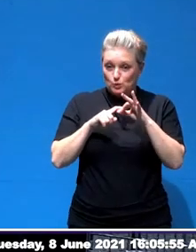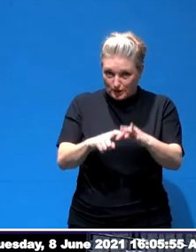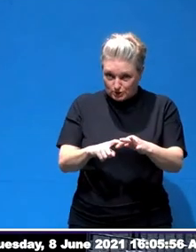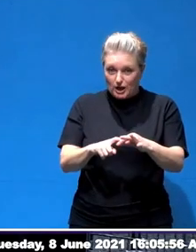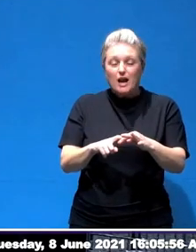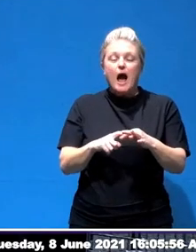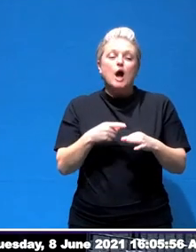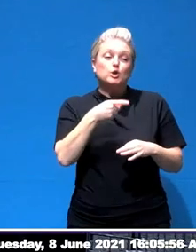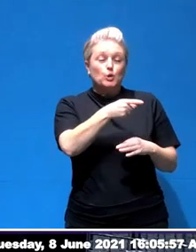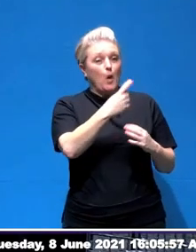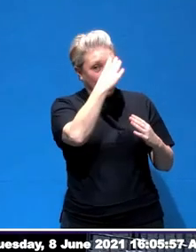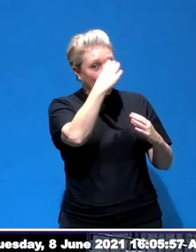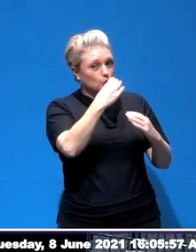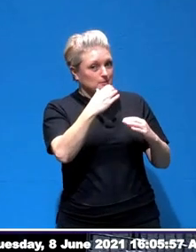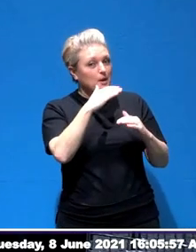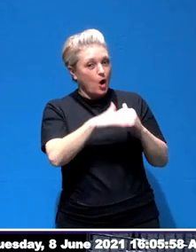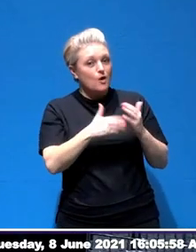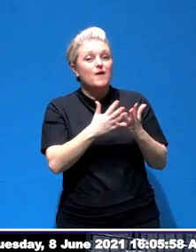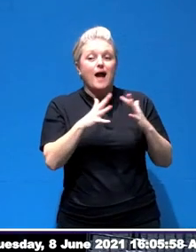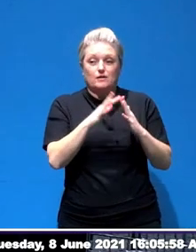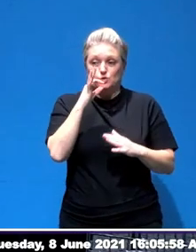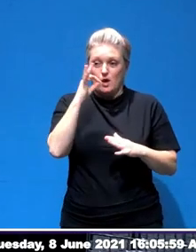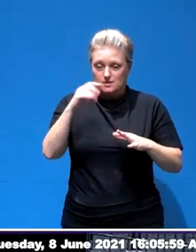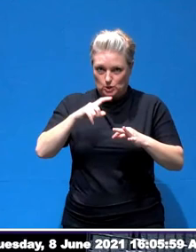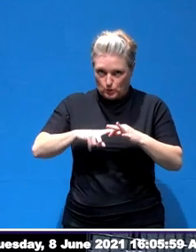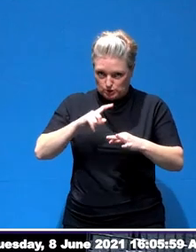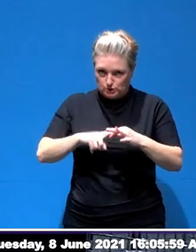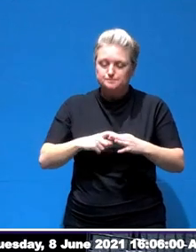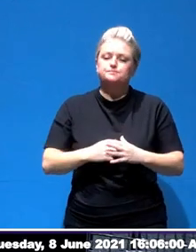One of your commitments is capacity building? Yes.